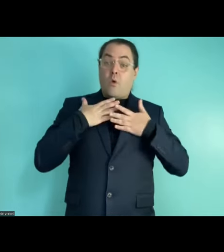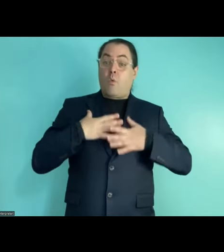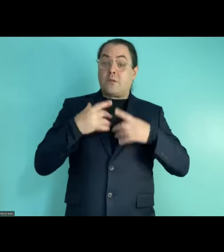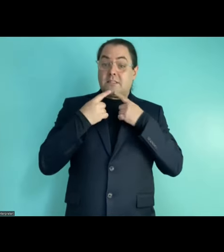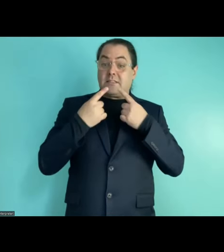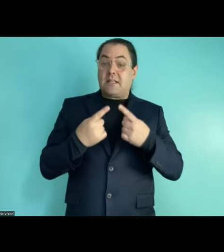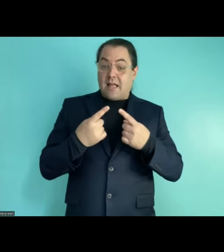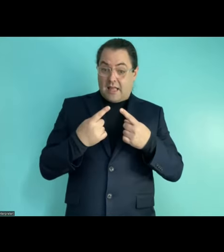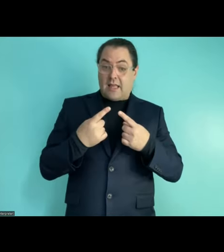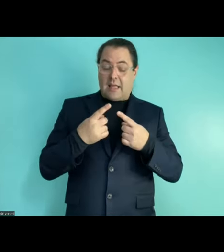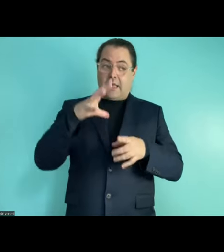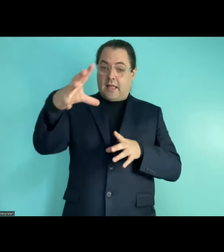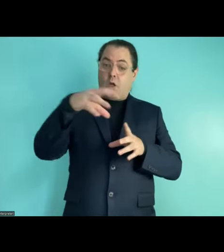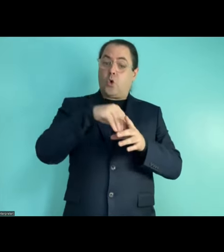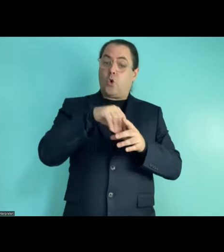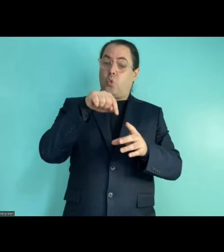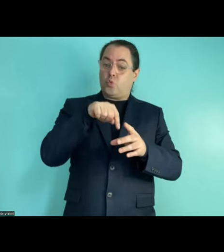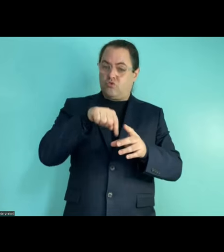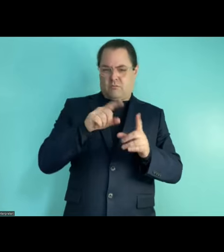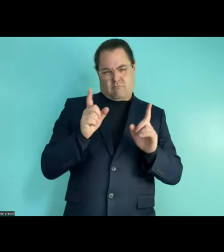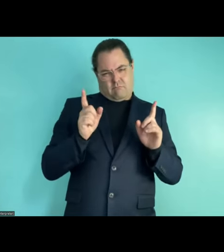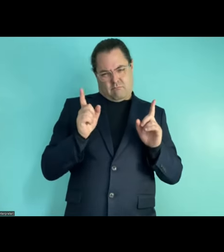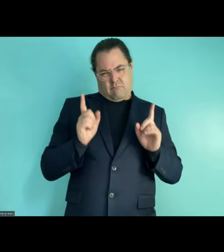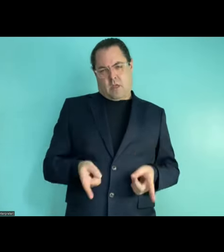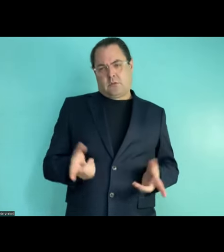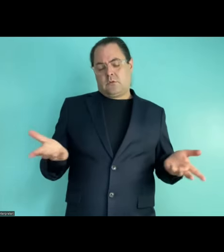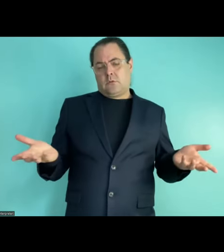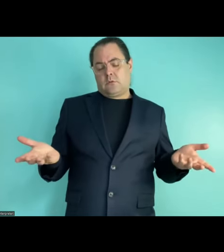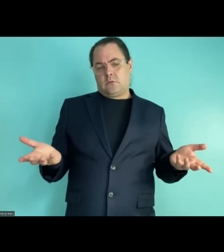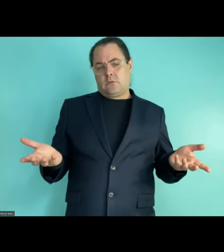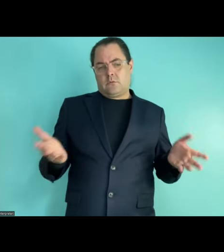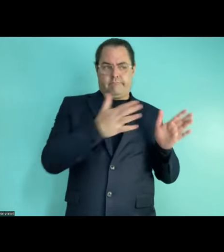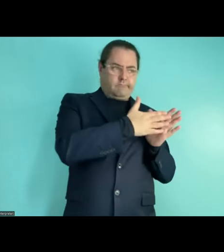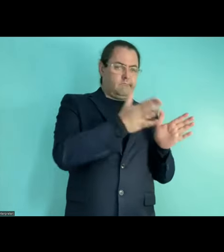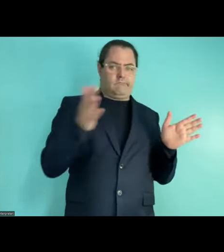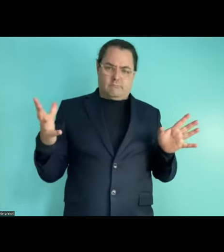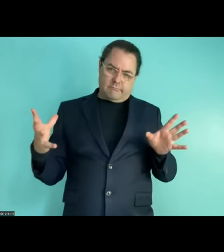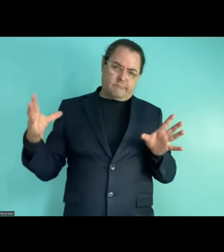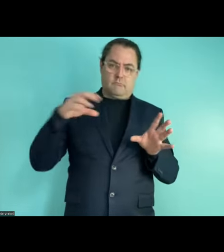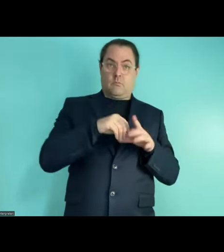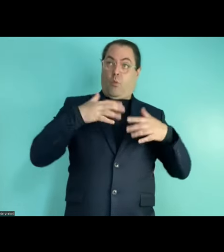16:51:48 Inclusion is a must. And these, if we want to experience the Africa we want,